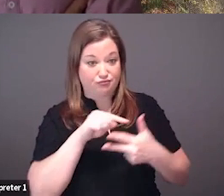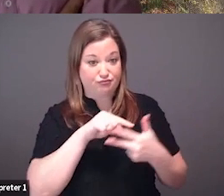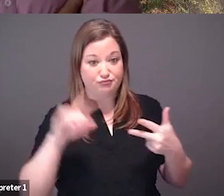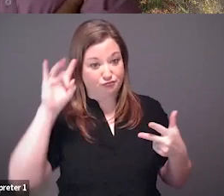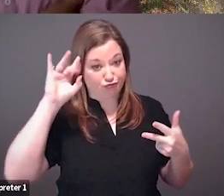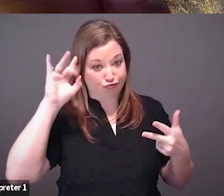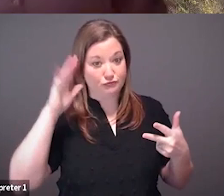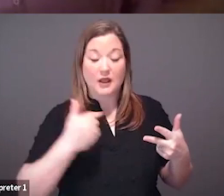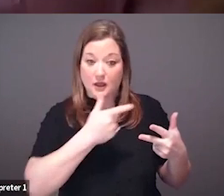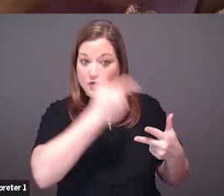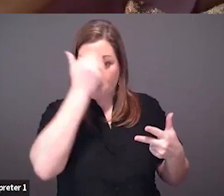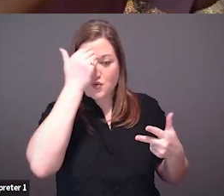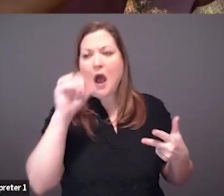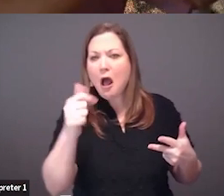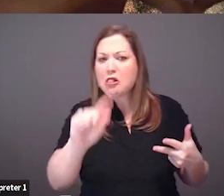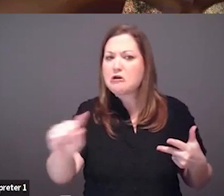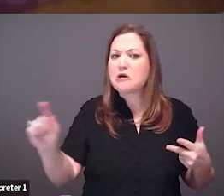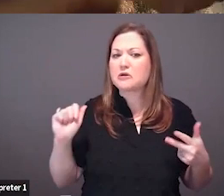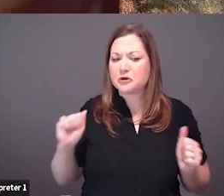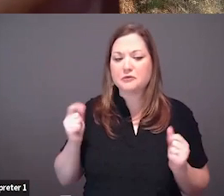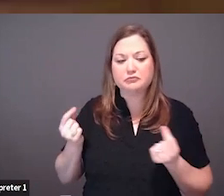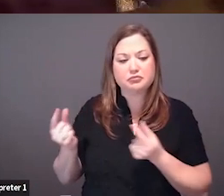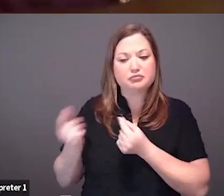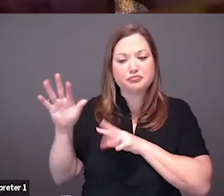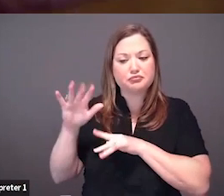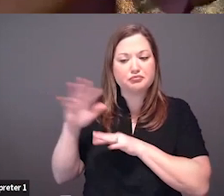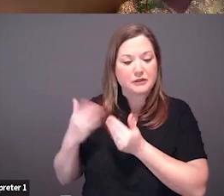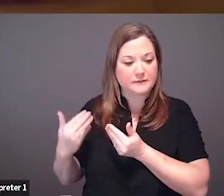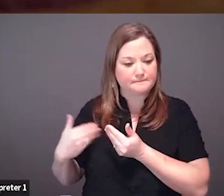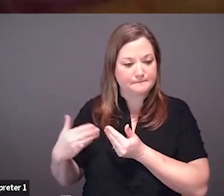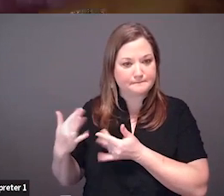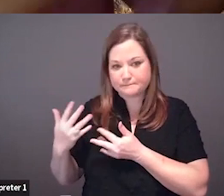pretty much everything else we could bundle up in groups and say we're going to work on this group of work